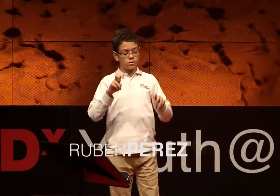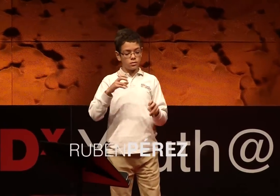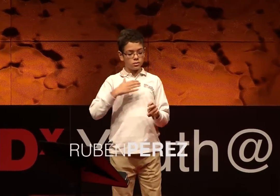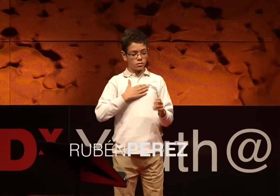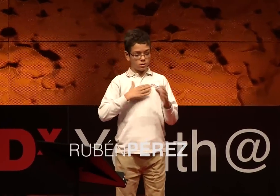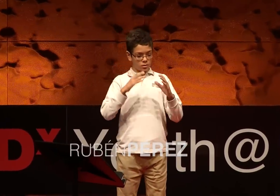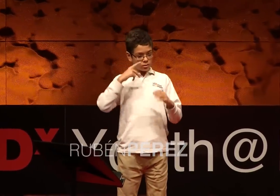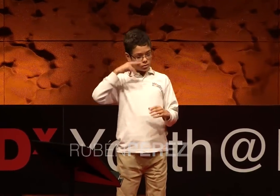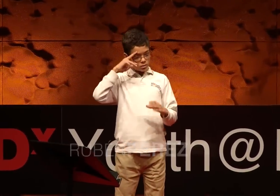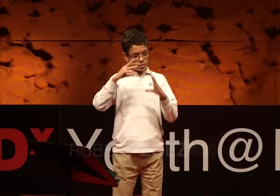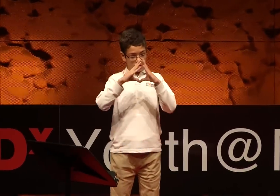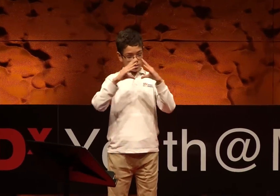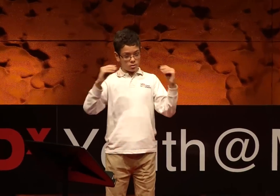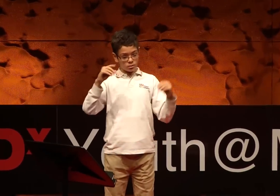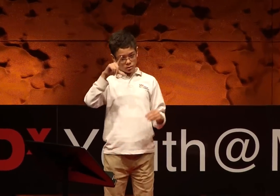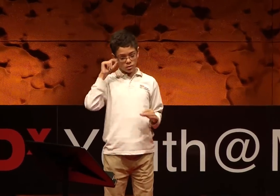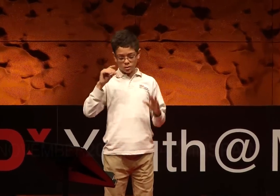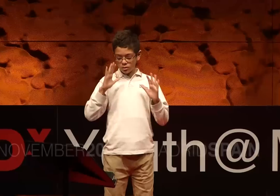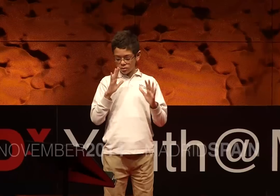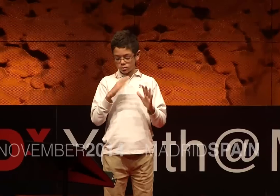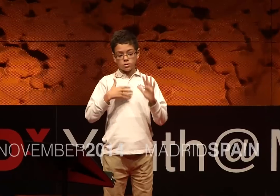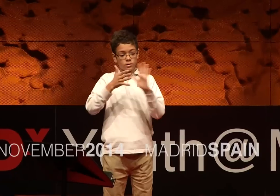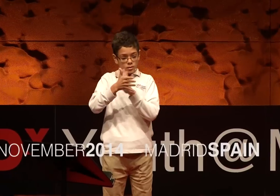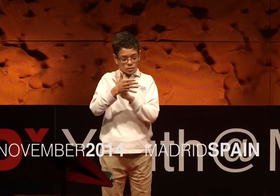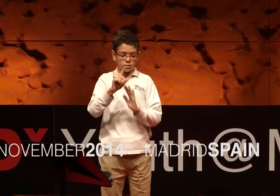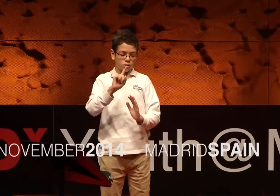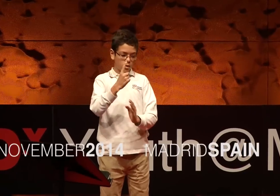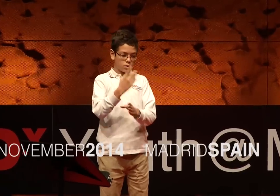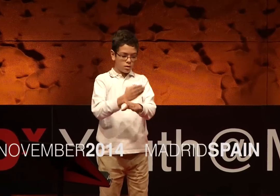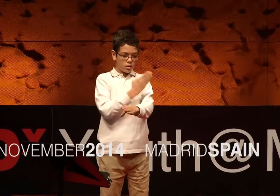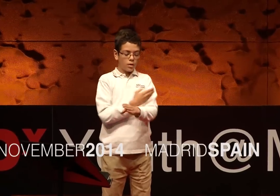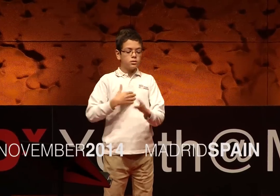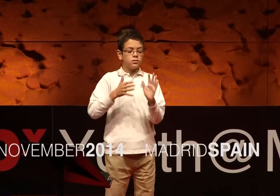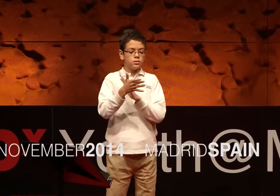Hello, I want to tell you about my experience at the University of Gallaudet,